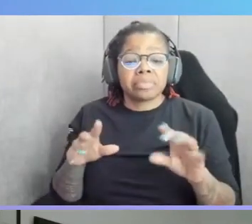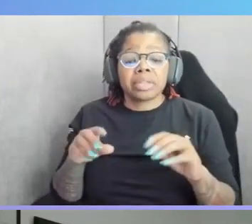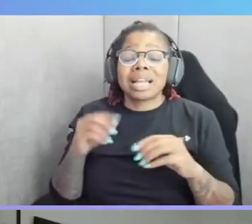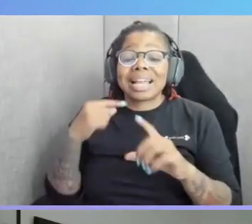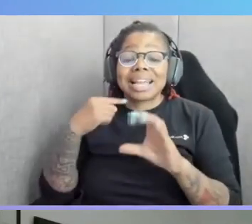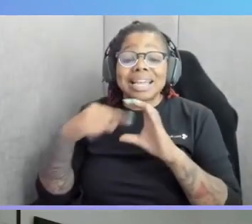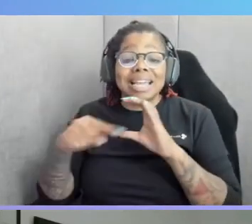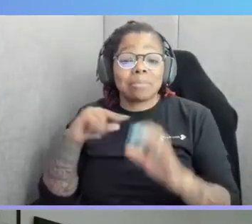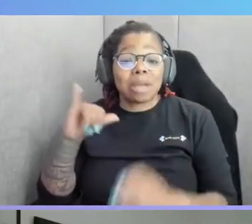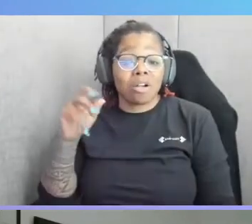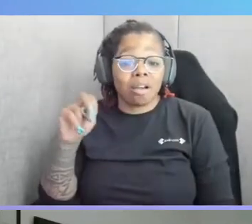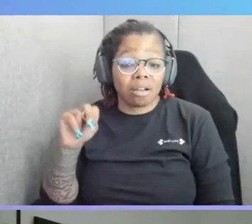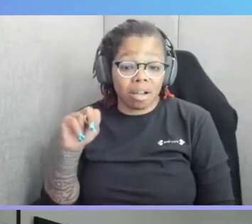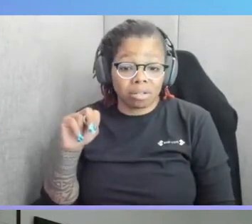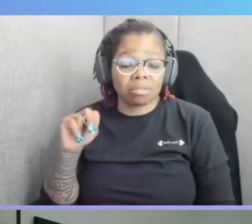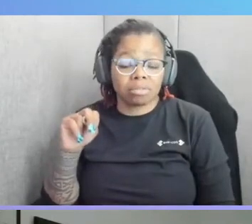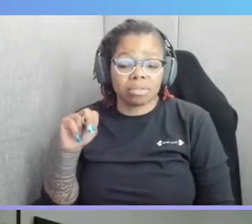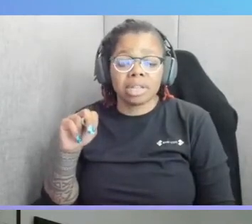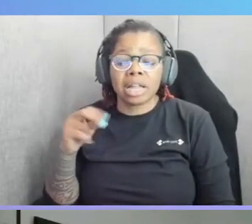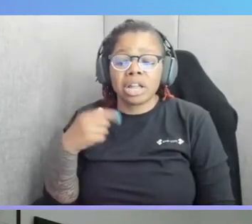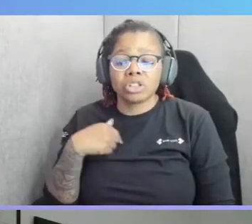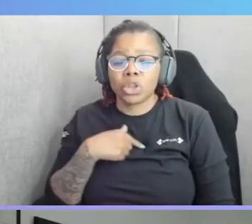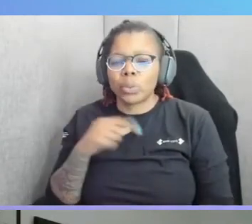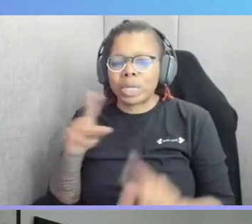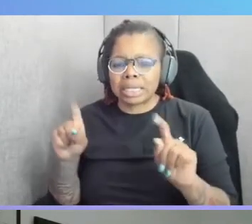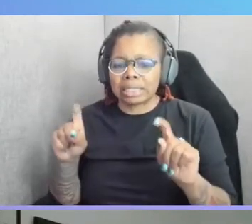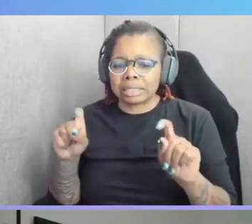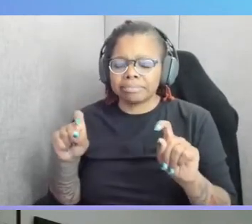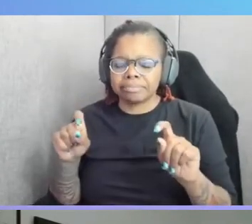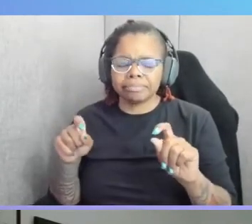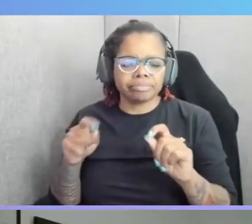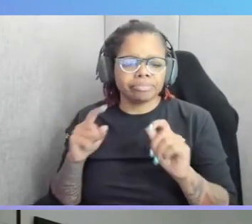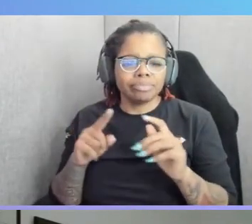we tested that launched an email, participants wanted a